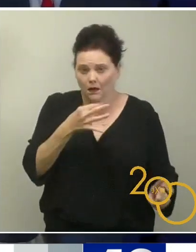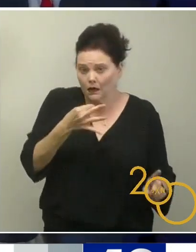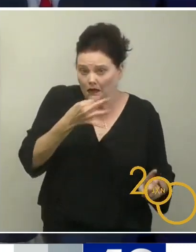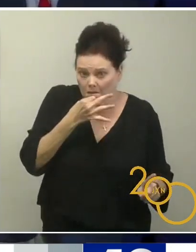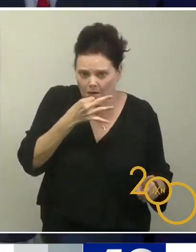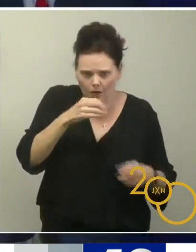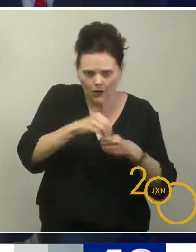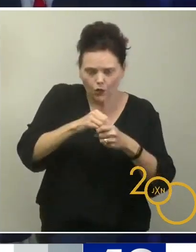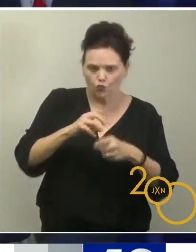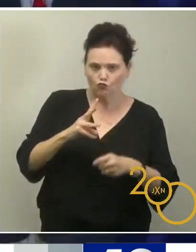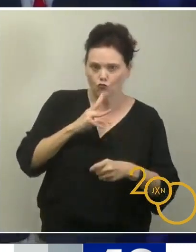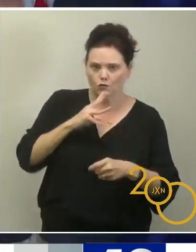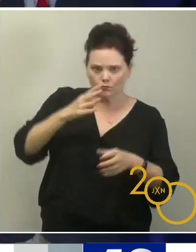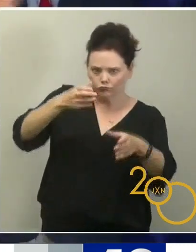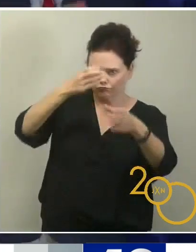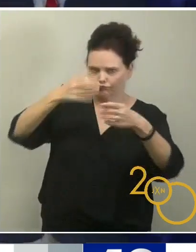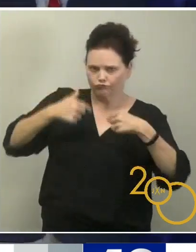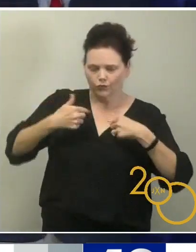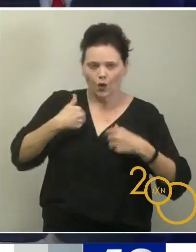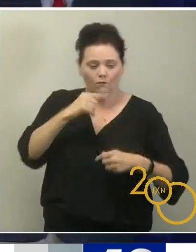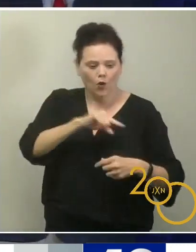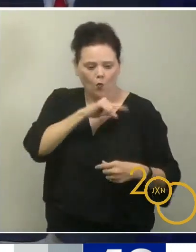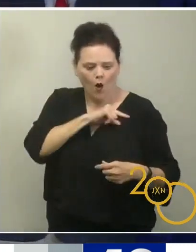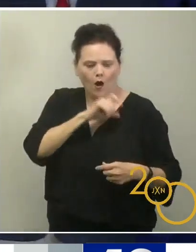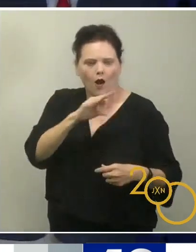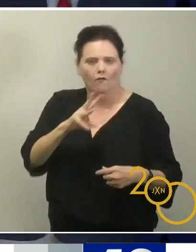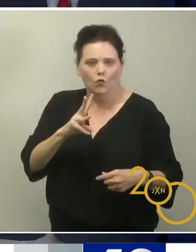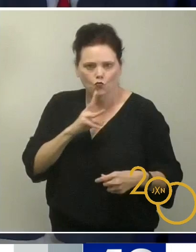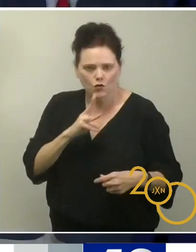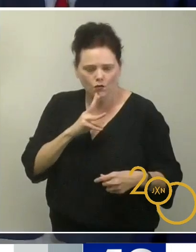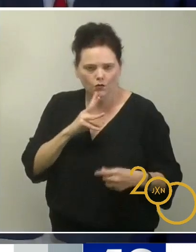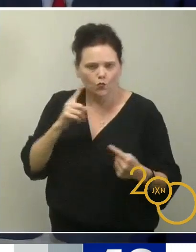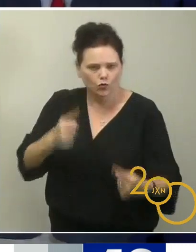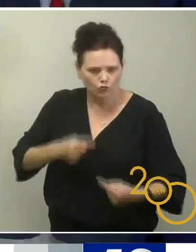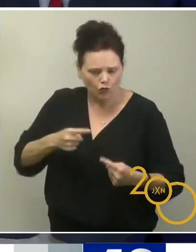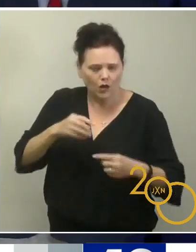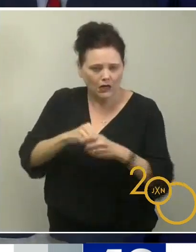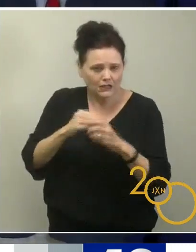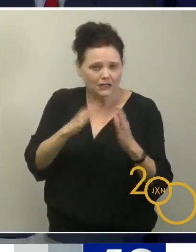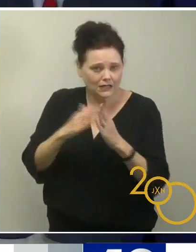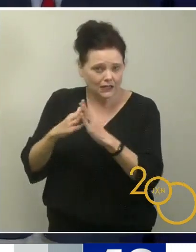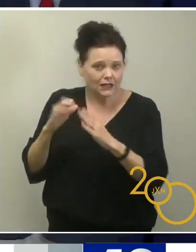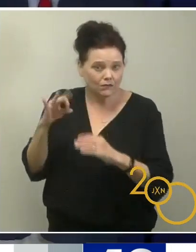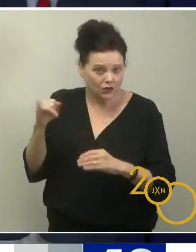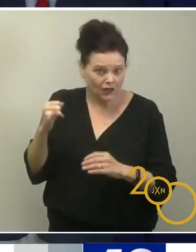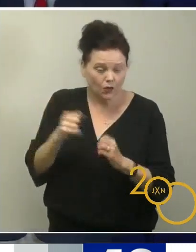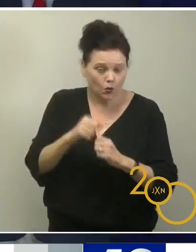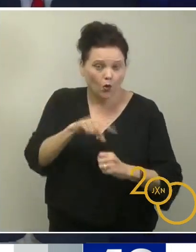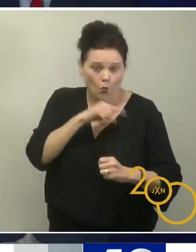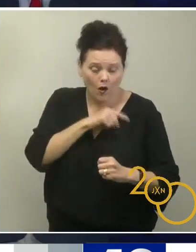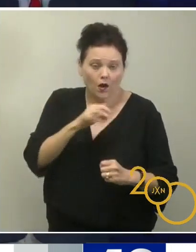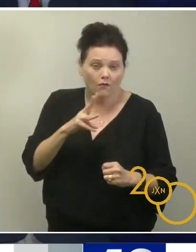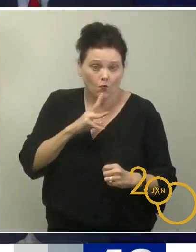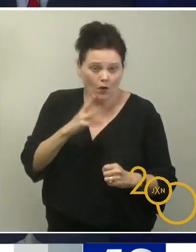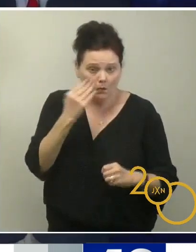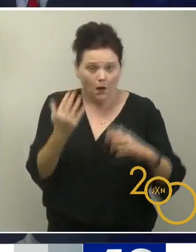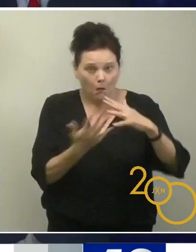WATER PRESSURE. AGAIN,, I DON'T WANT TO BE LITTLE ANYONE BUT I WANT TO MAKE SURE WE DIFFERENTIATE HERE. I WILL TELL YOU I'M CERTAINLY NOT AN EXPERT IN WATER.